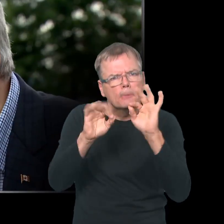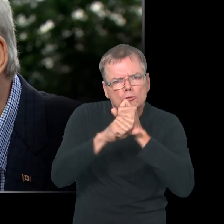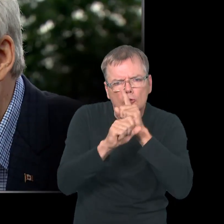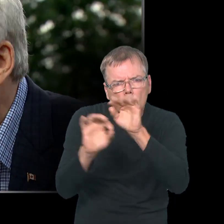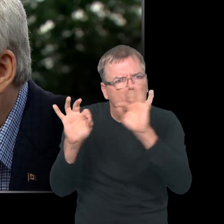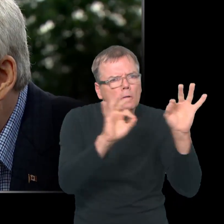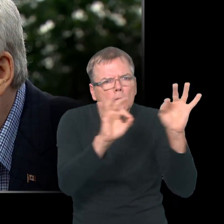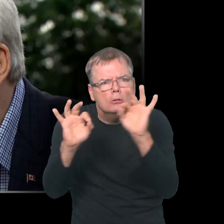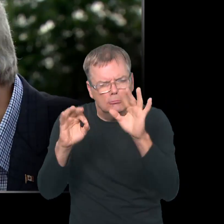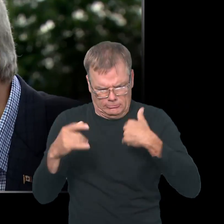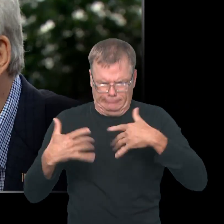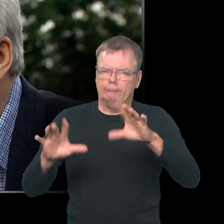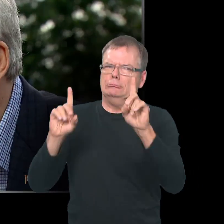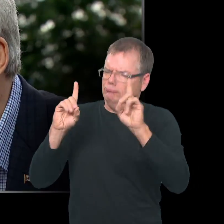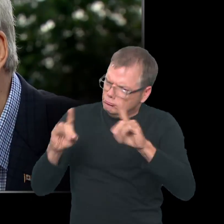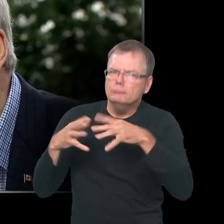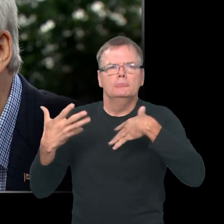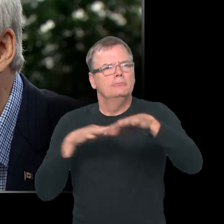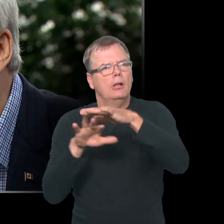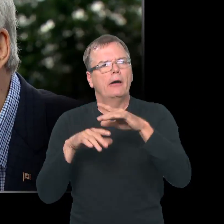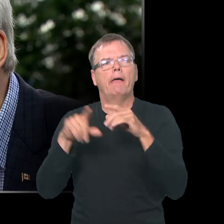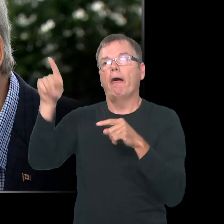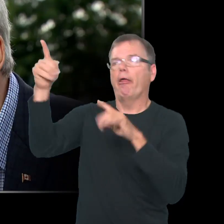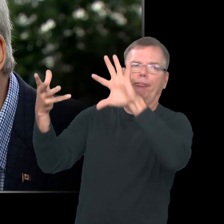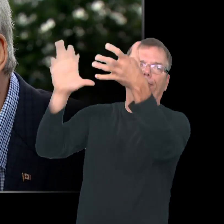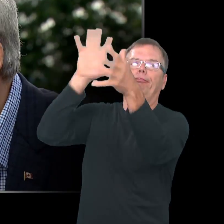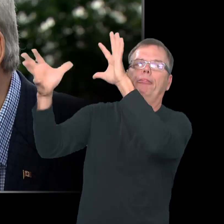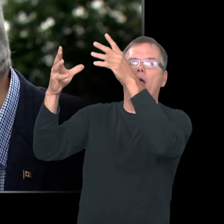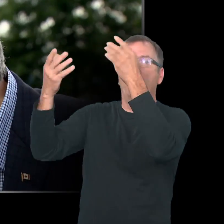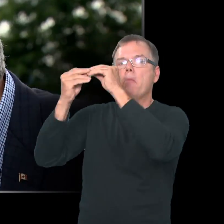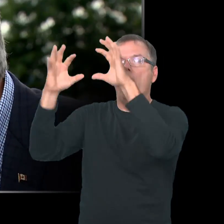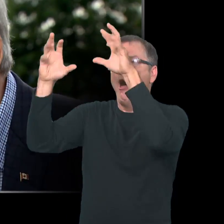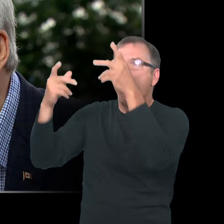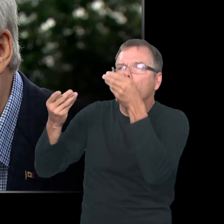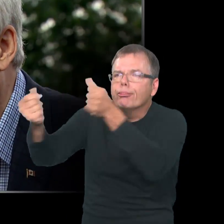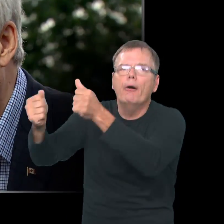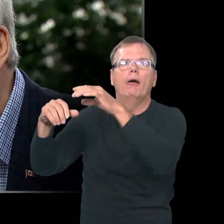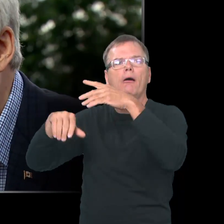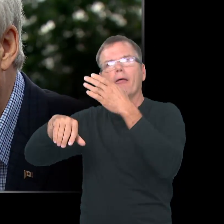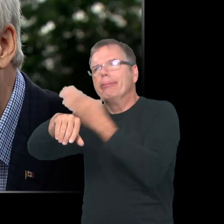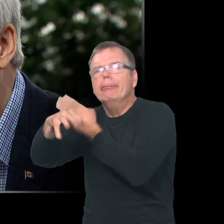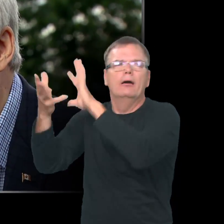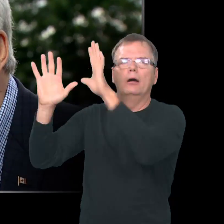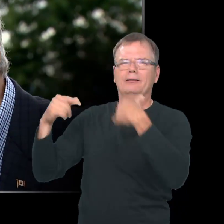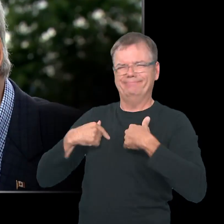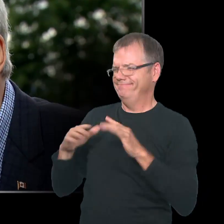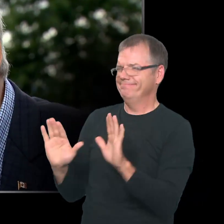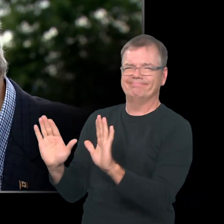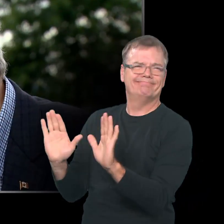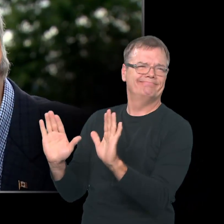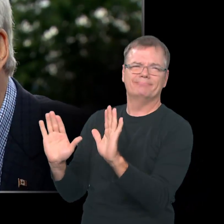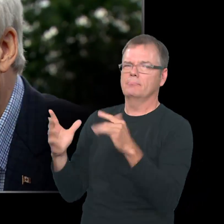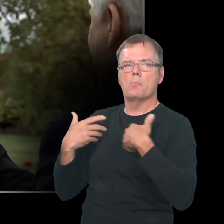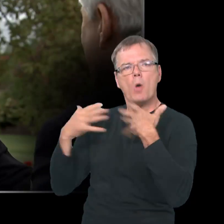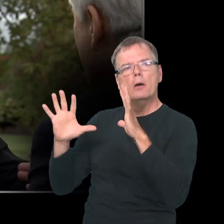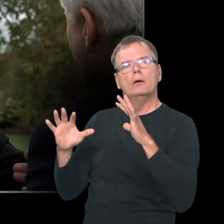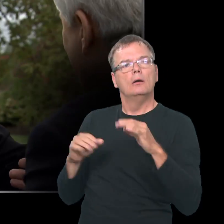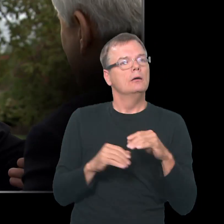and also ability to adapt to situations. What the other guys do, is they simply propose the same policies all the time. We should always spend more.